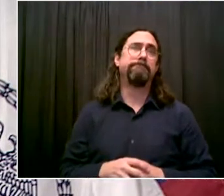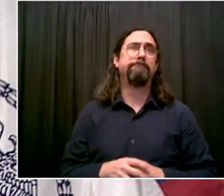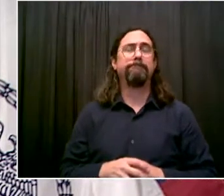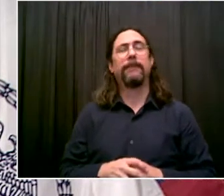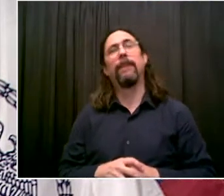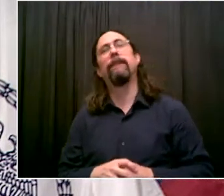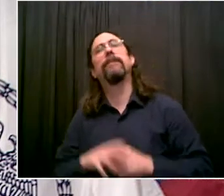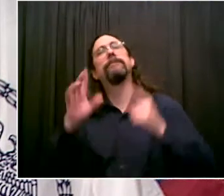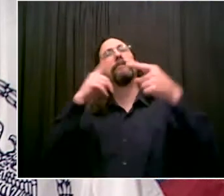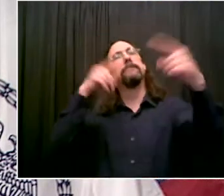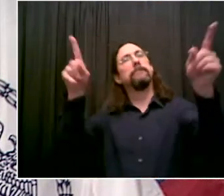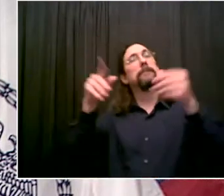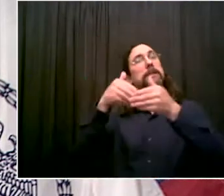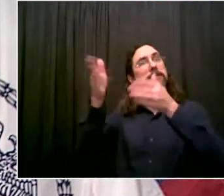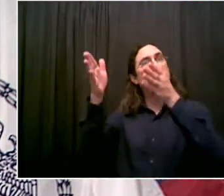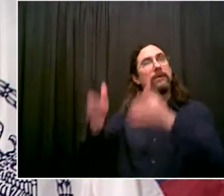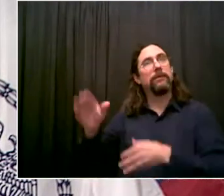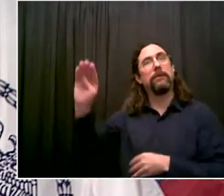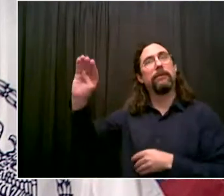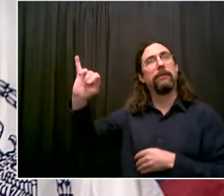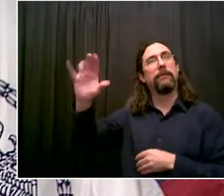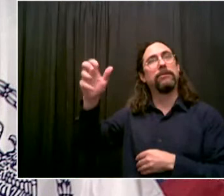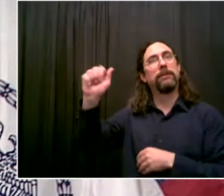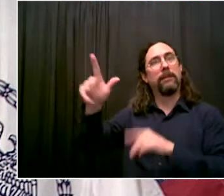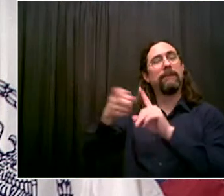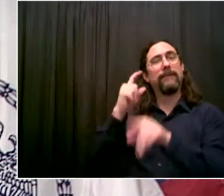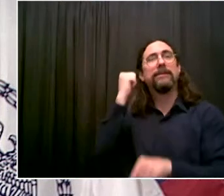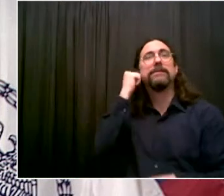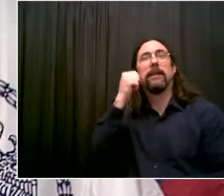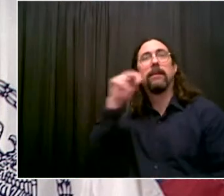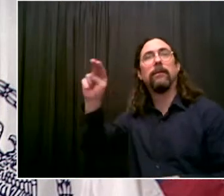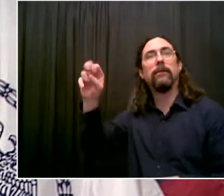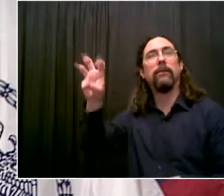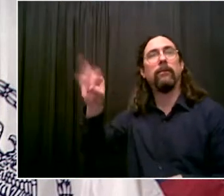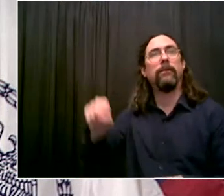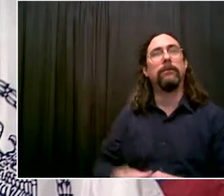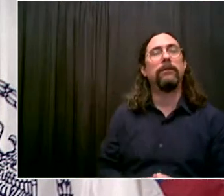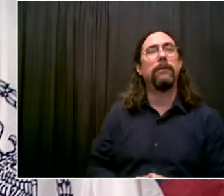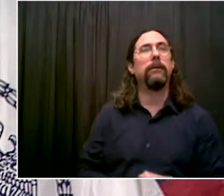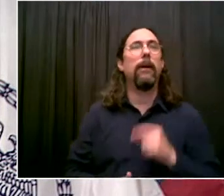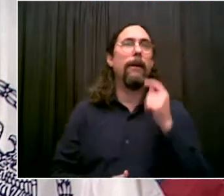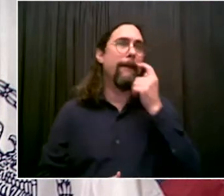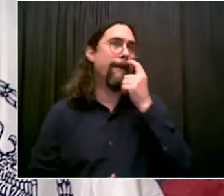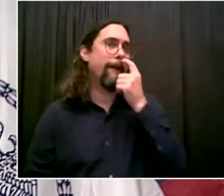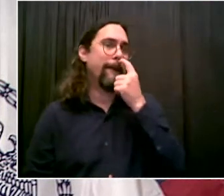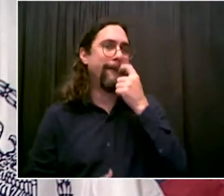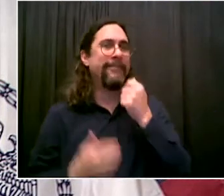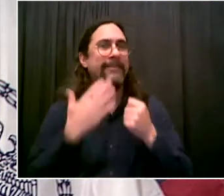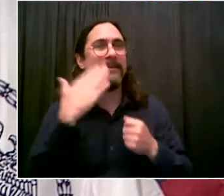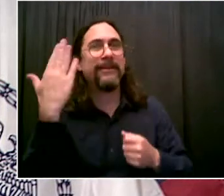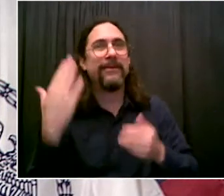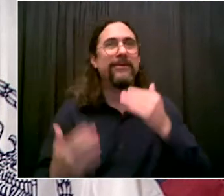MICHAEL FROM THE DAILY NEWS. MICHAEL, HOW ARE YOU DOING?